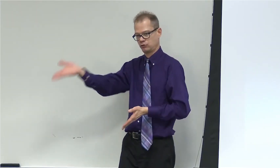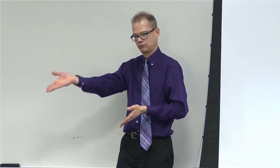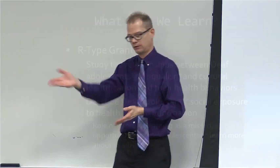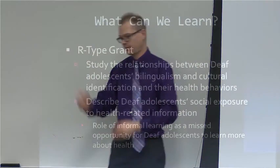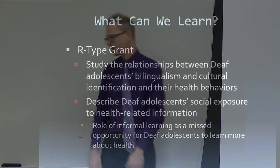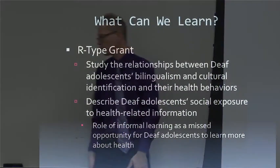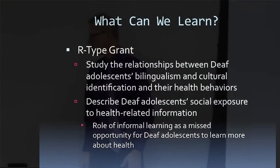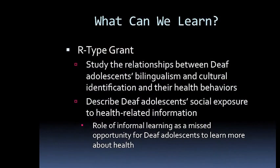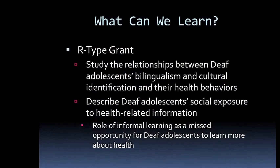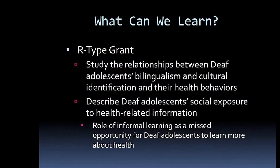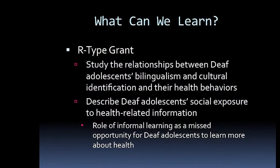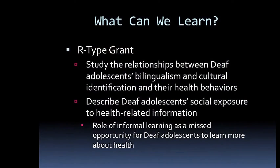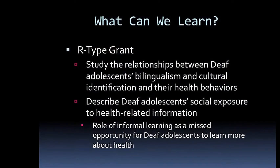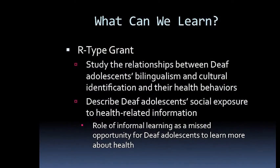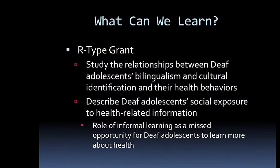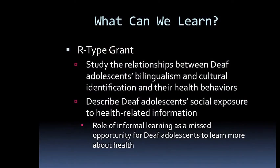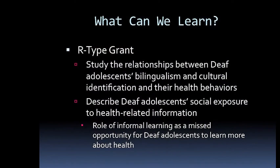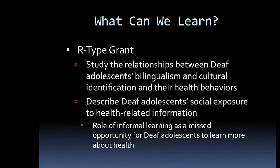from others who use sign language.